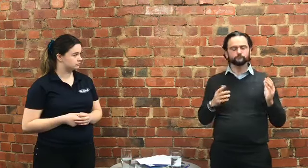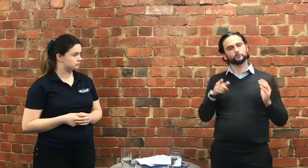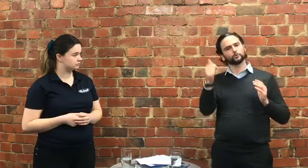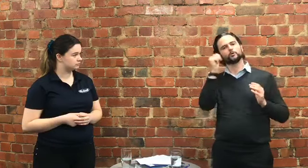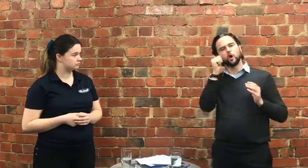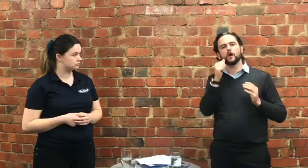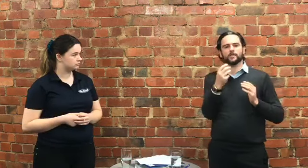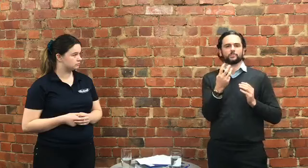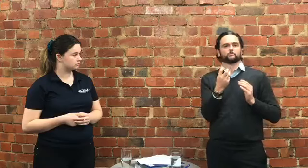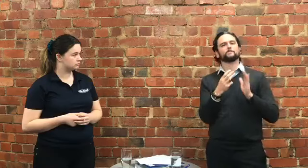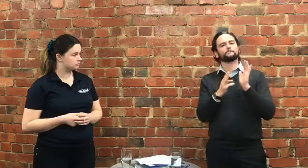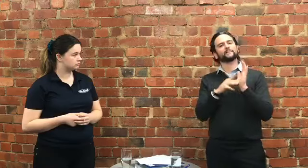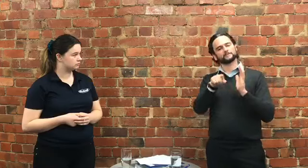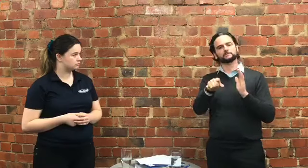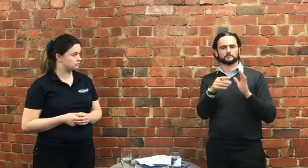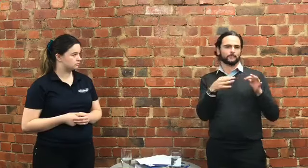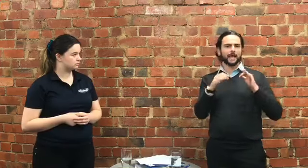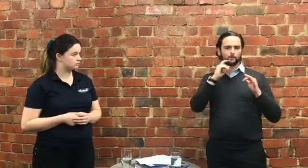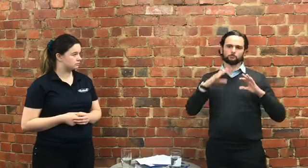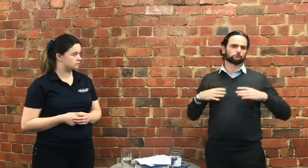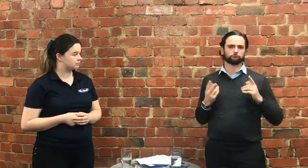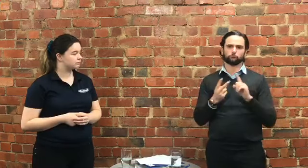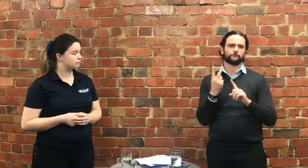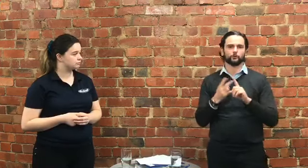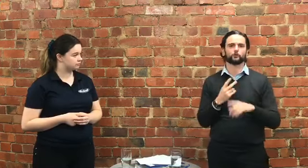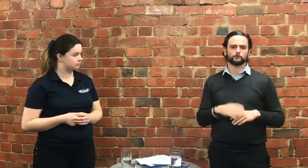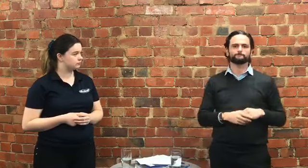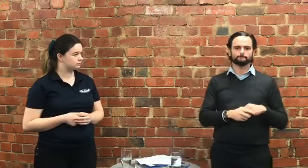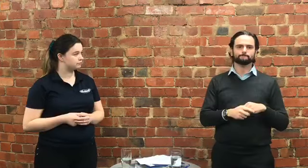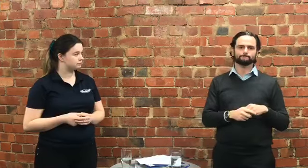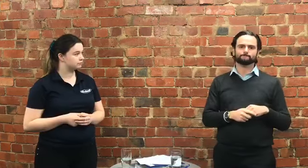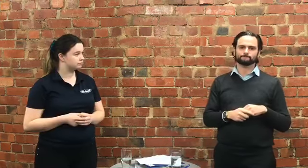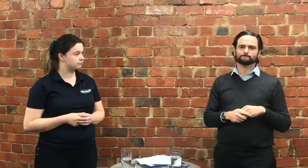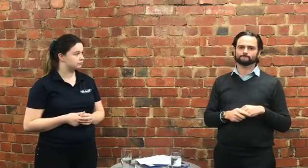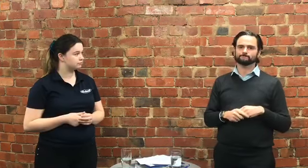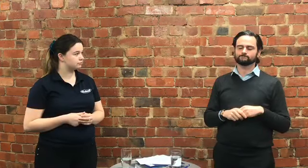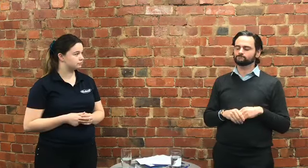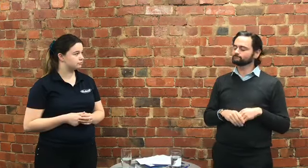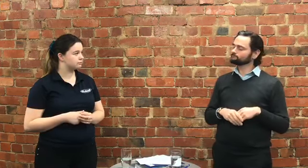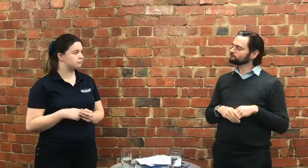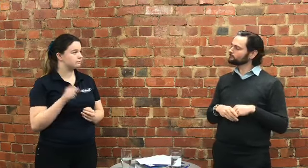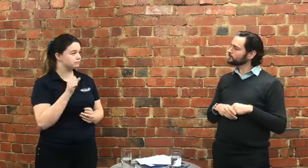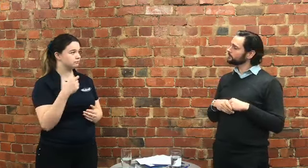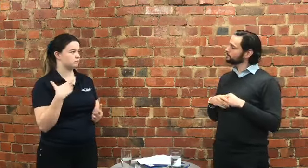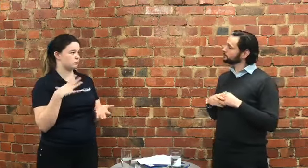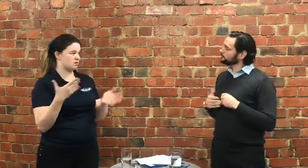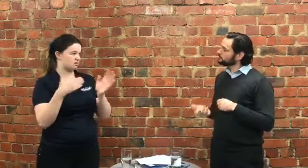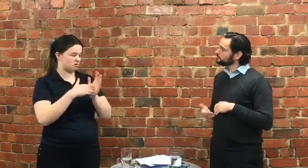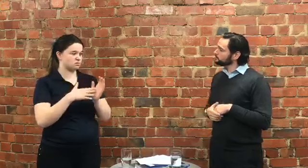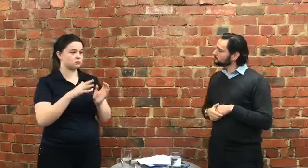and you perhaps got nine months, you've gone through your plan nine months,